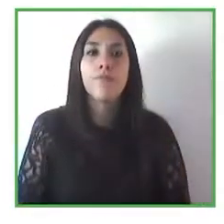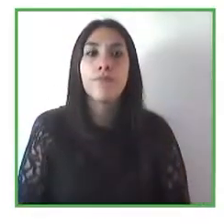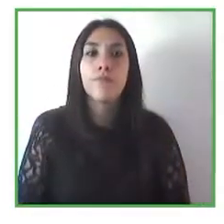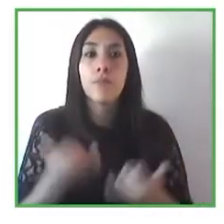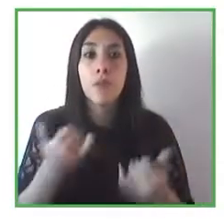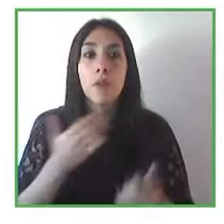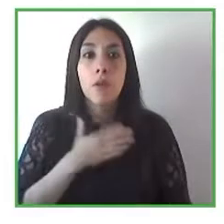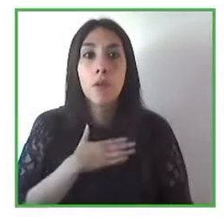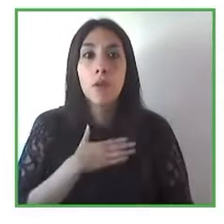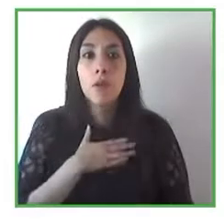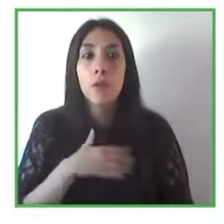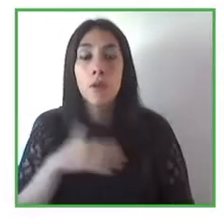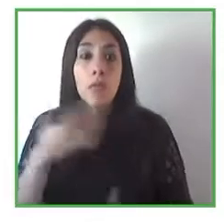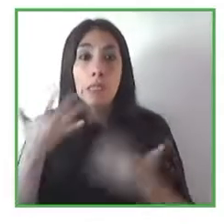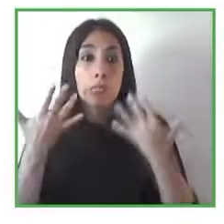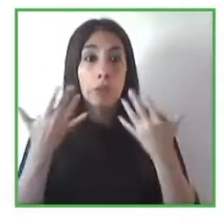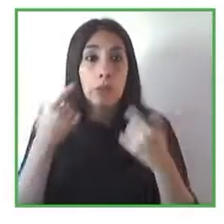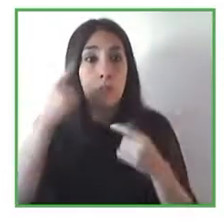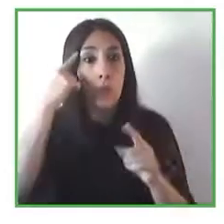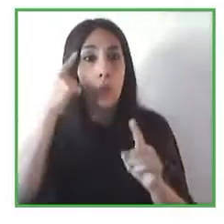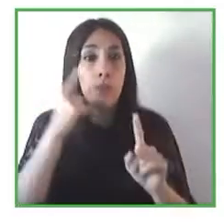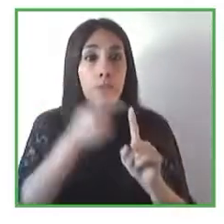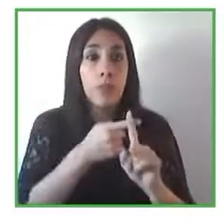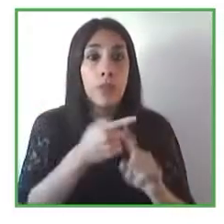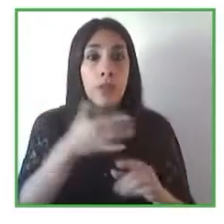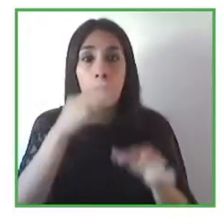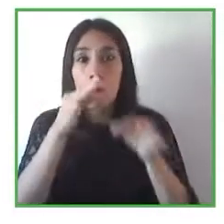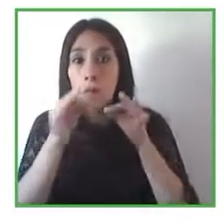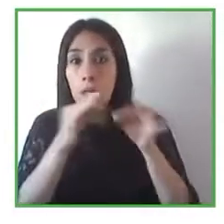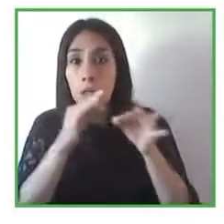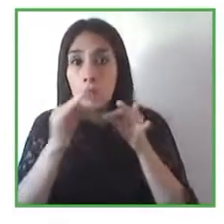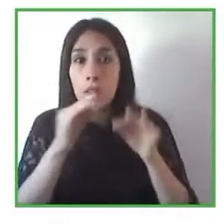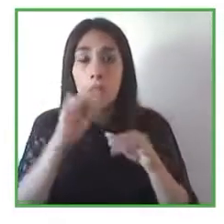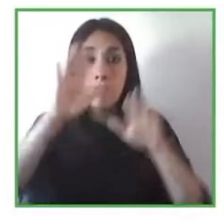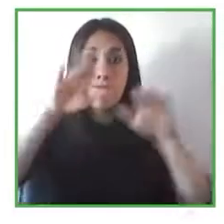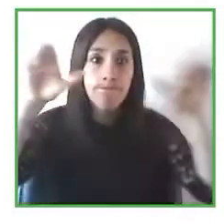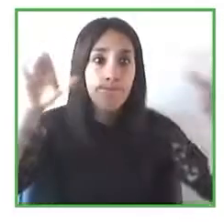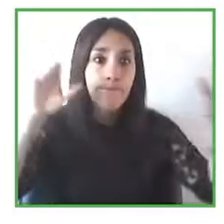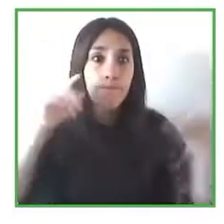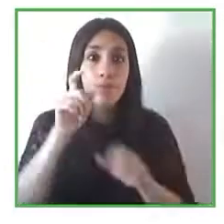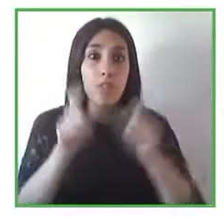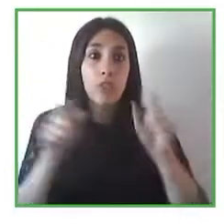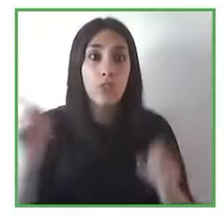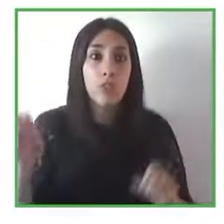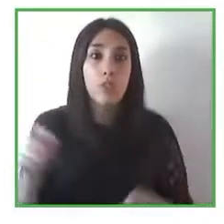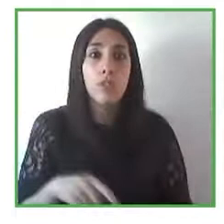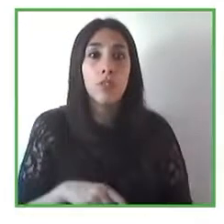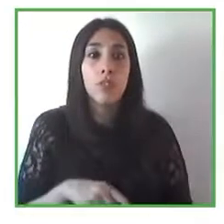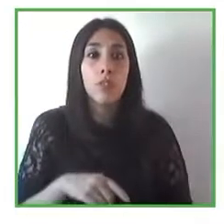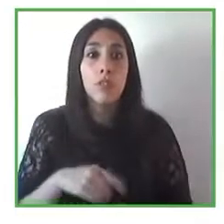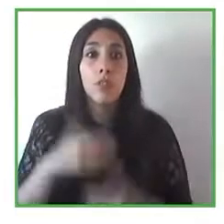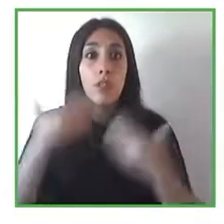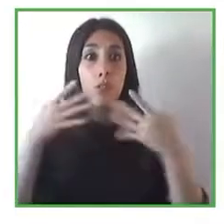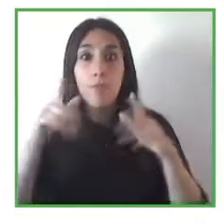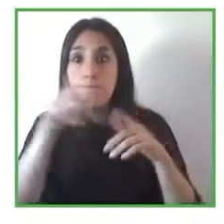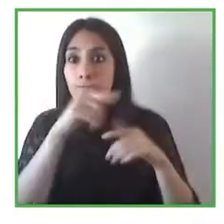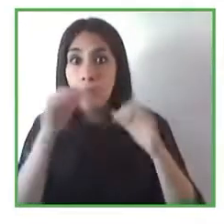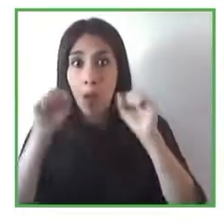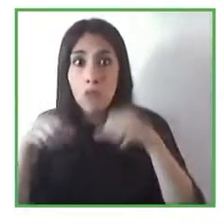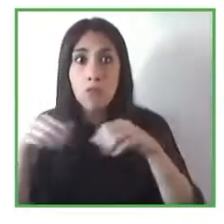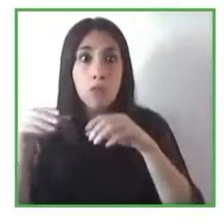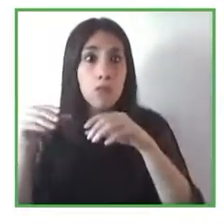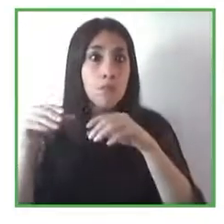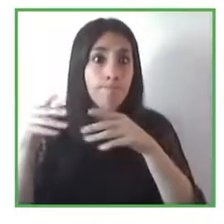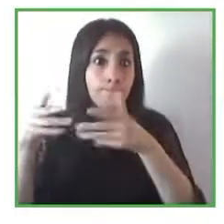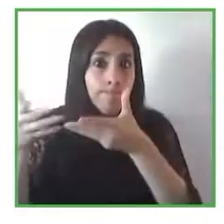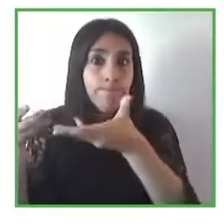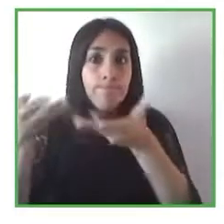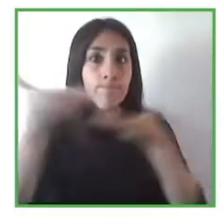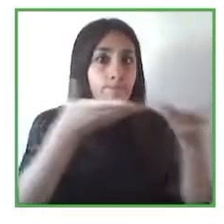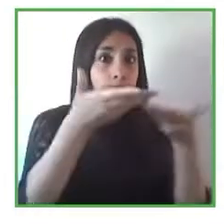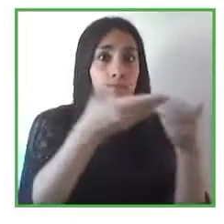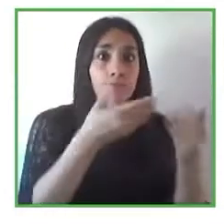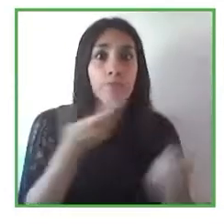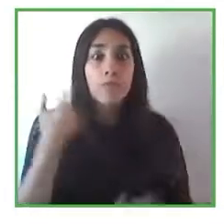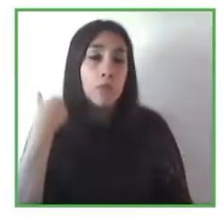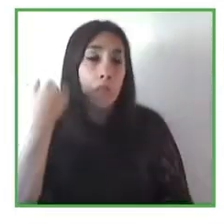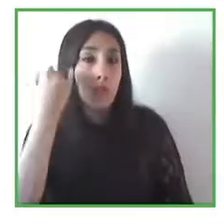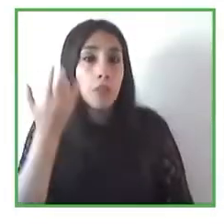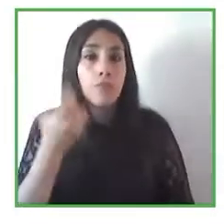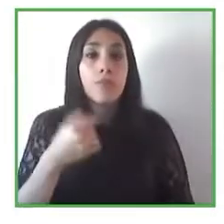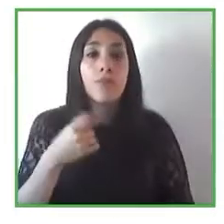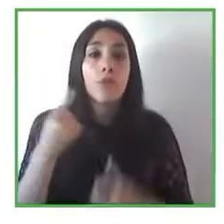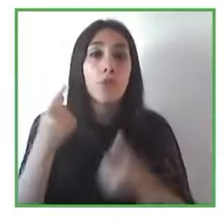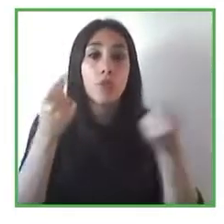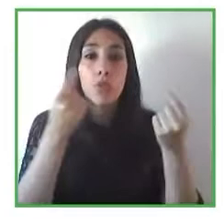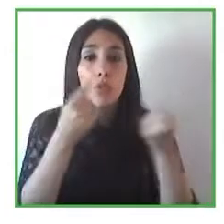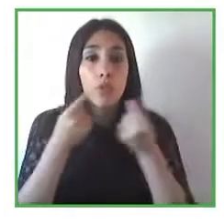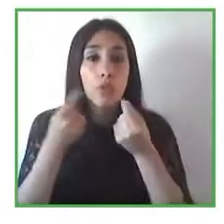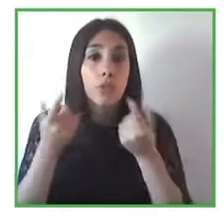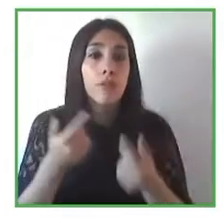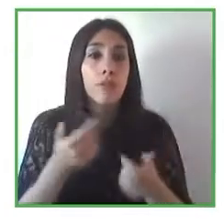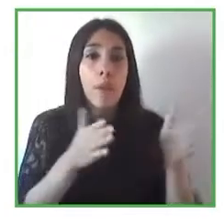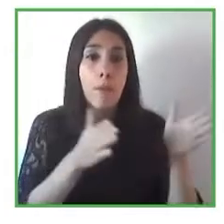account accessibility while conceiving the new solutions that are produced thank you very much.